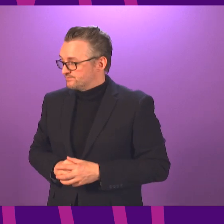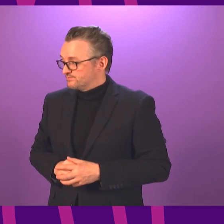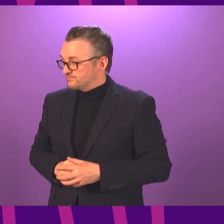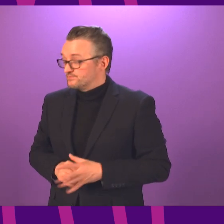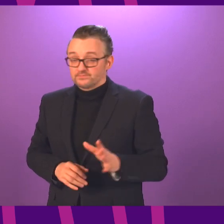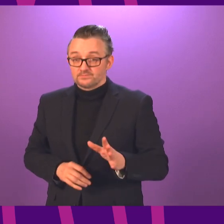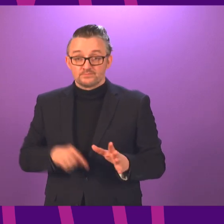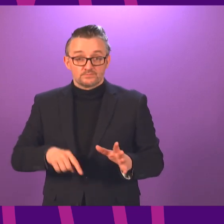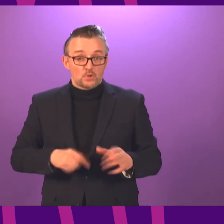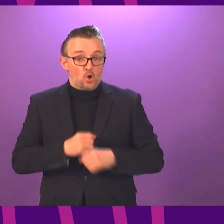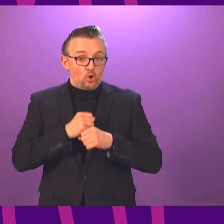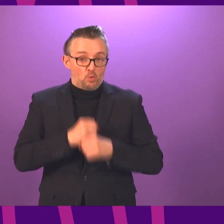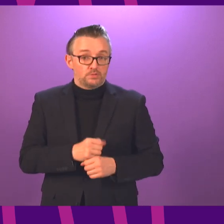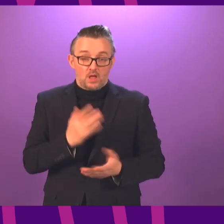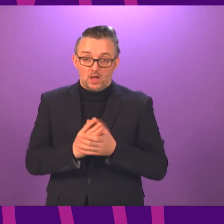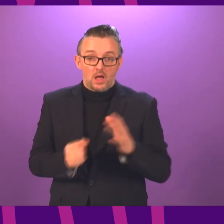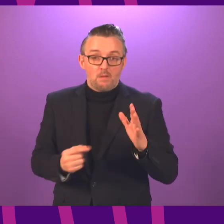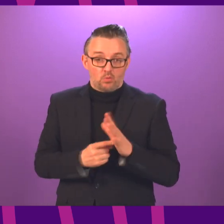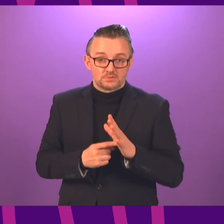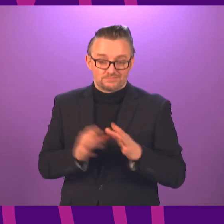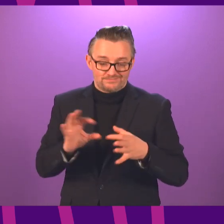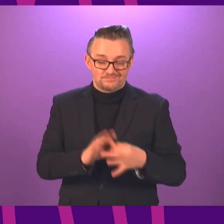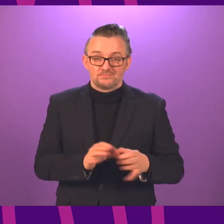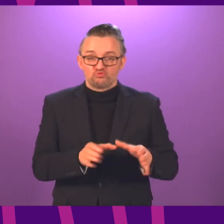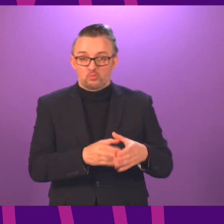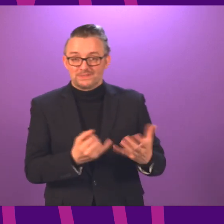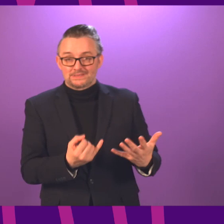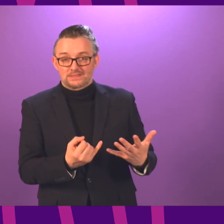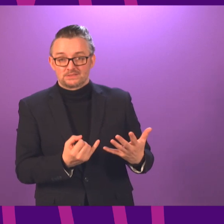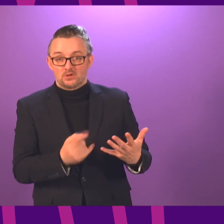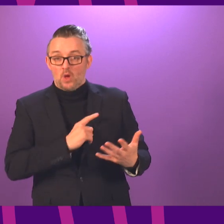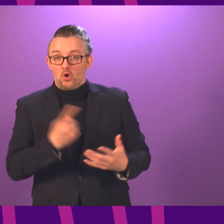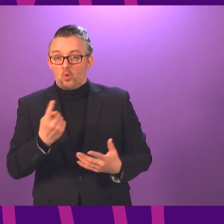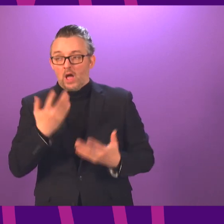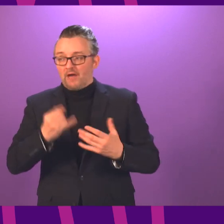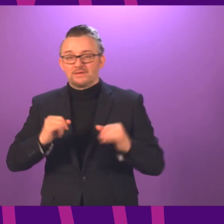we have made. Previously, group 6 included people with severe learning disabilities,